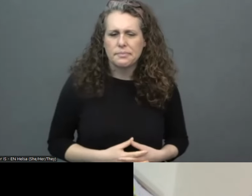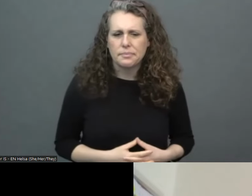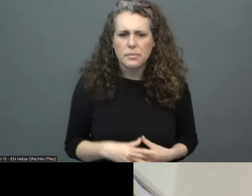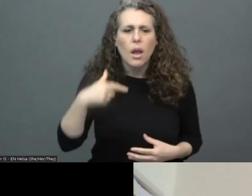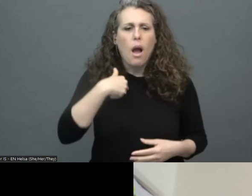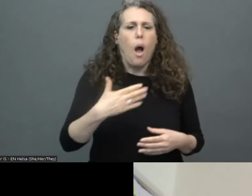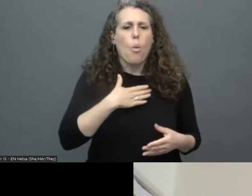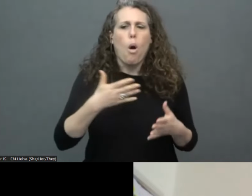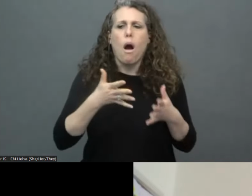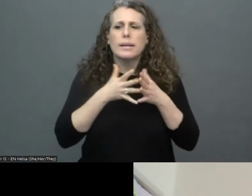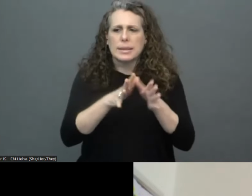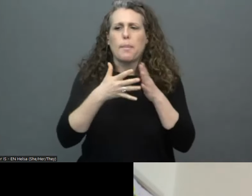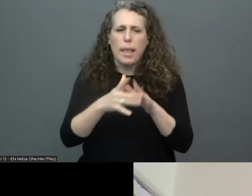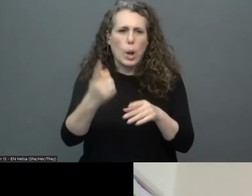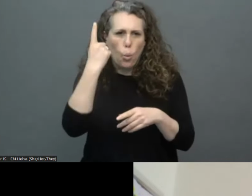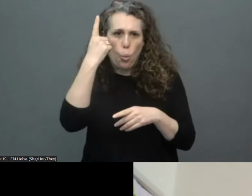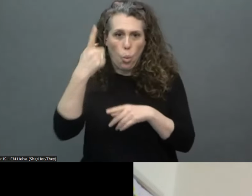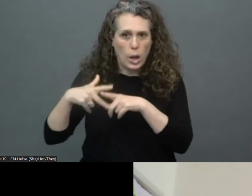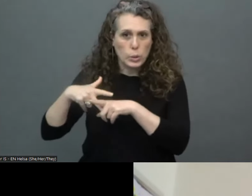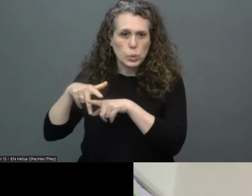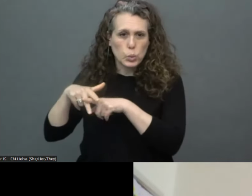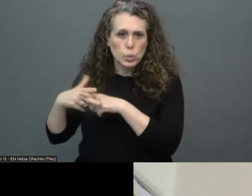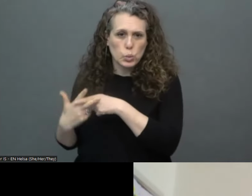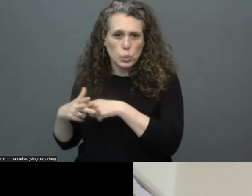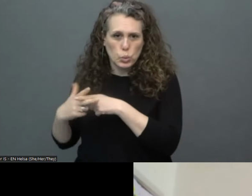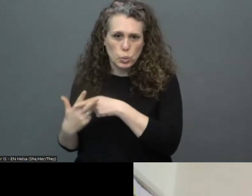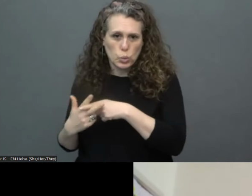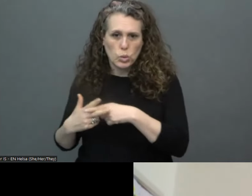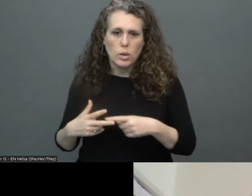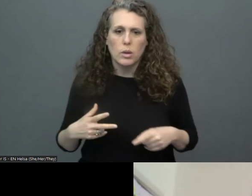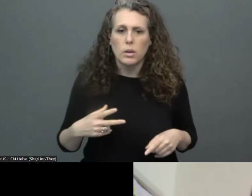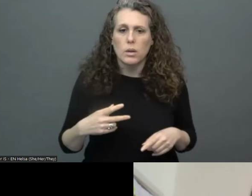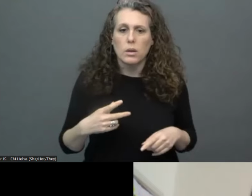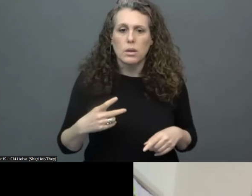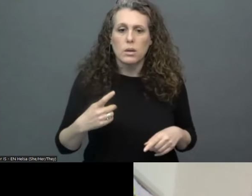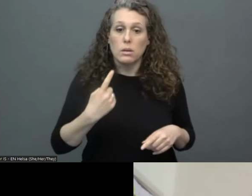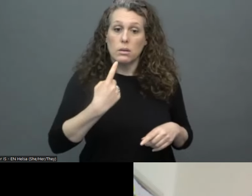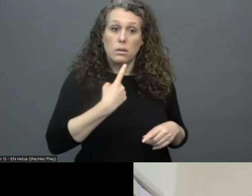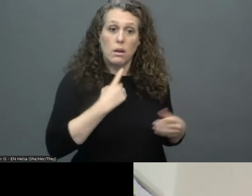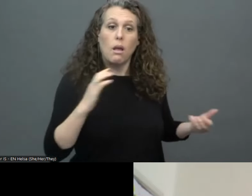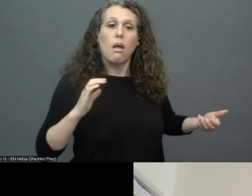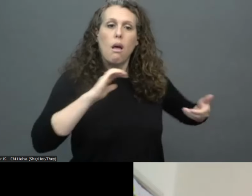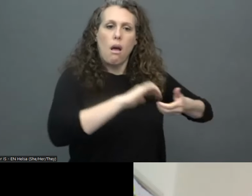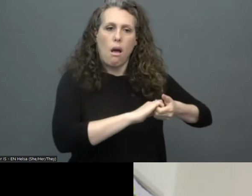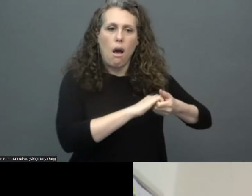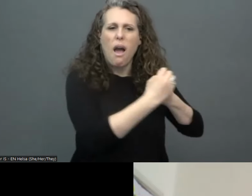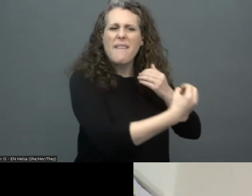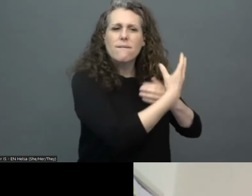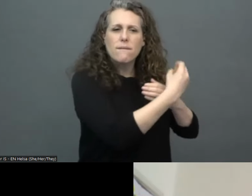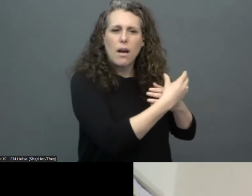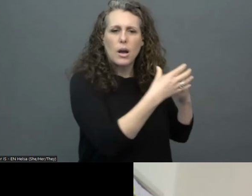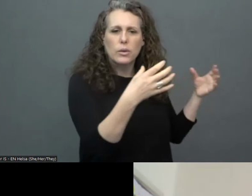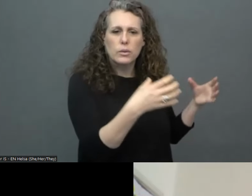have developed together with colleagues from an Advisory Group to the SDO single business case.